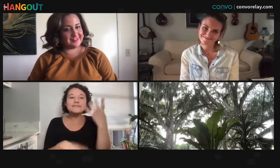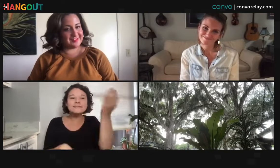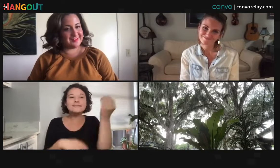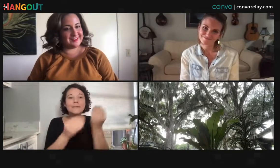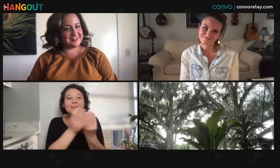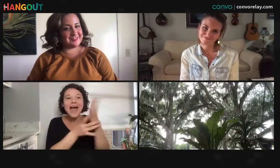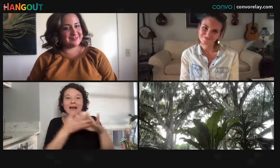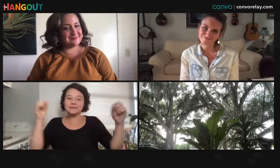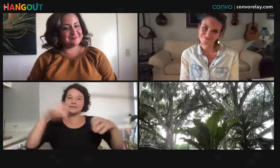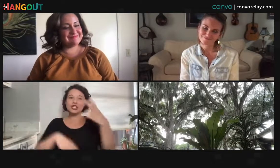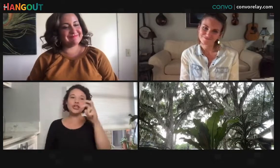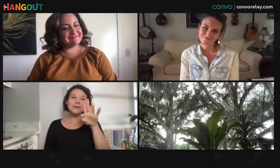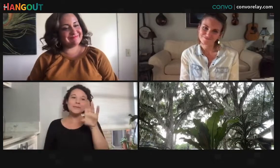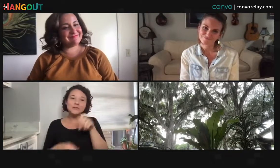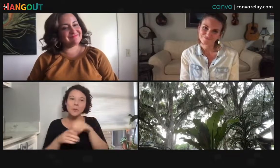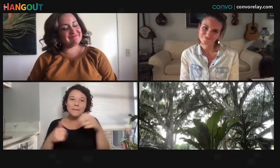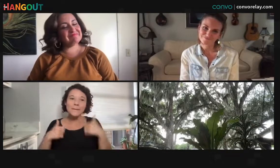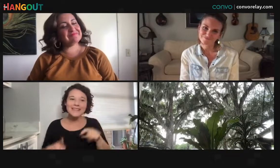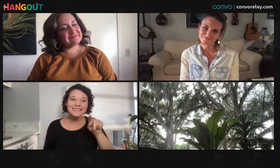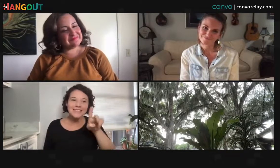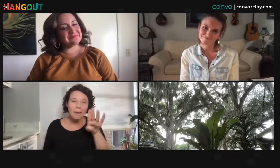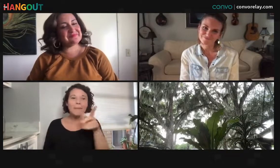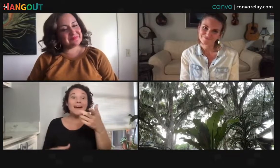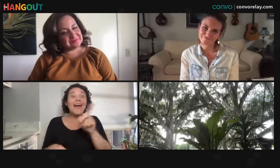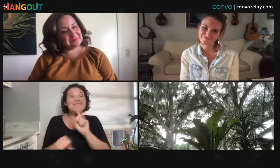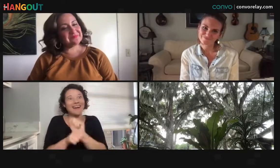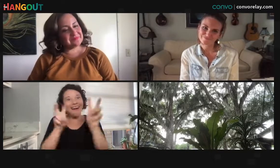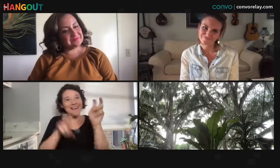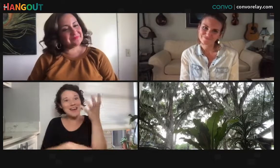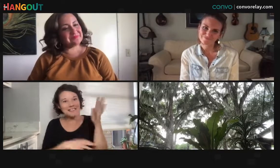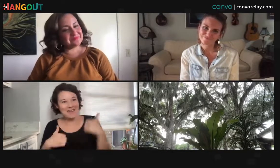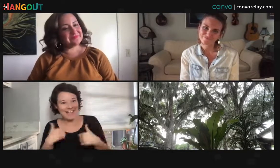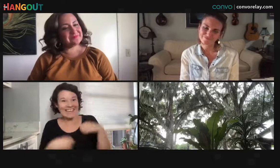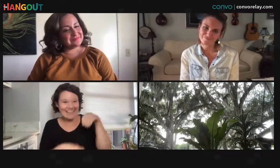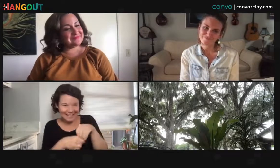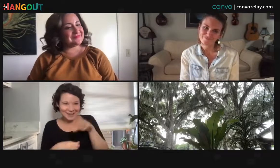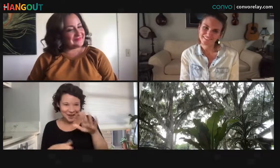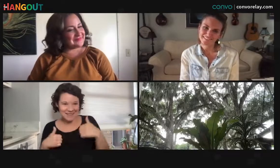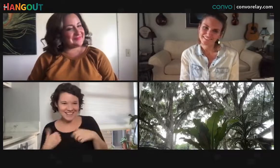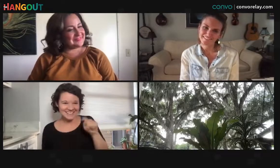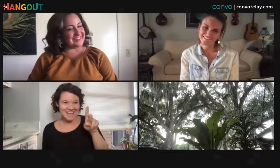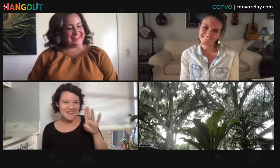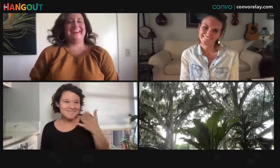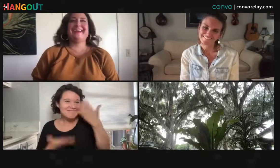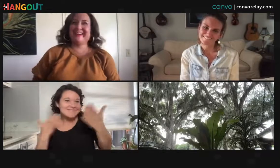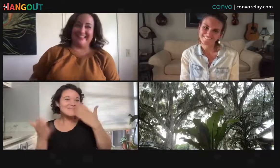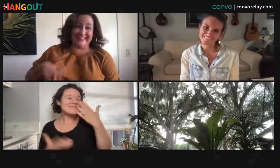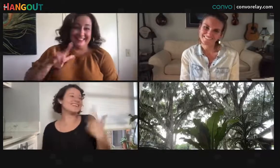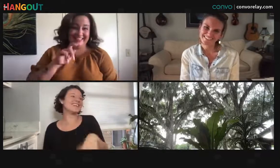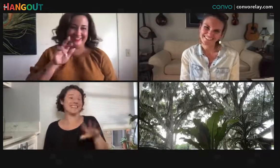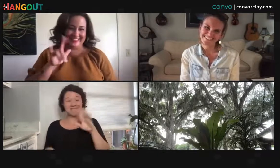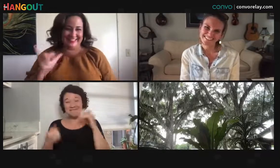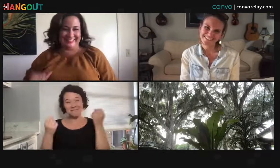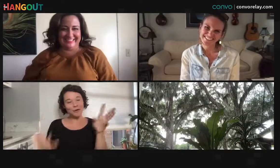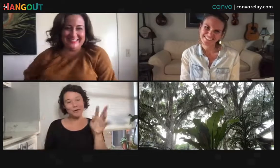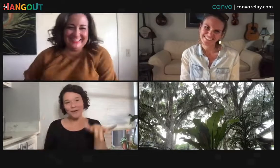an image of nature when i go outside and gather plants i can use those for herb baths so you could actually have